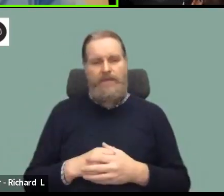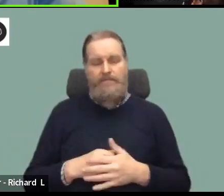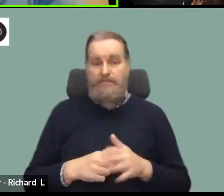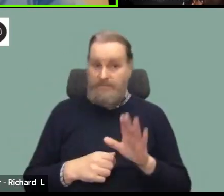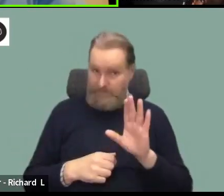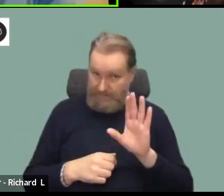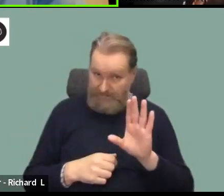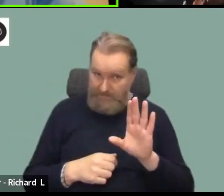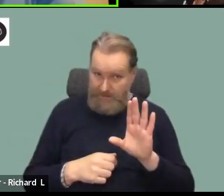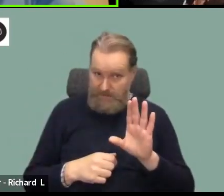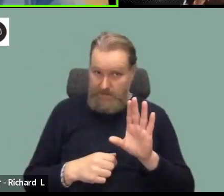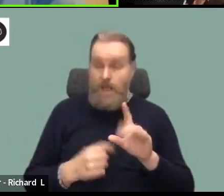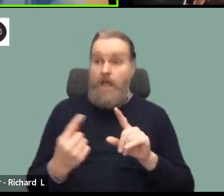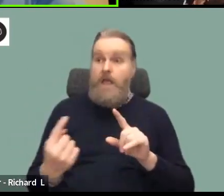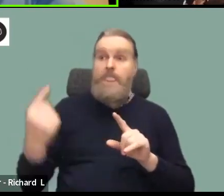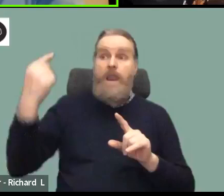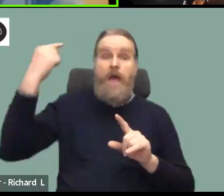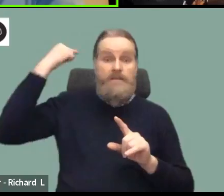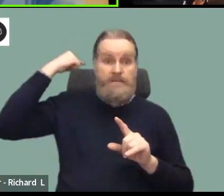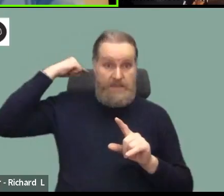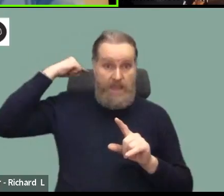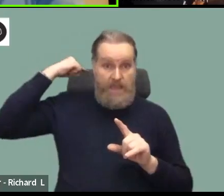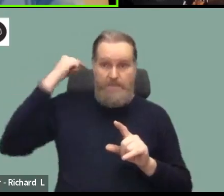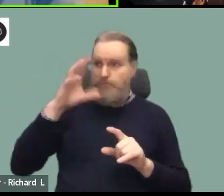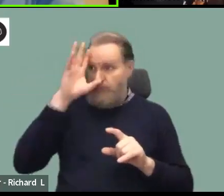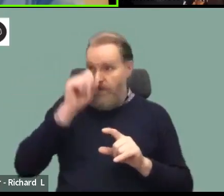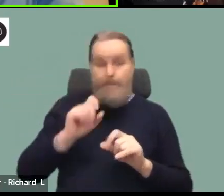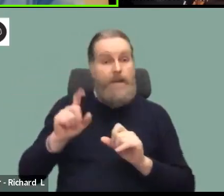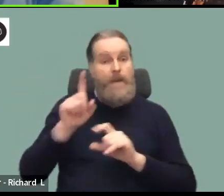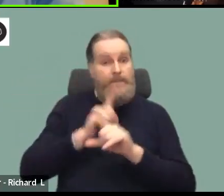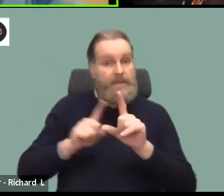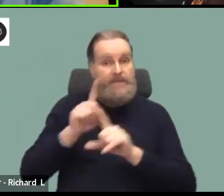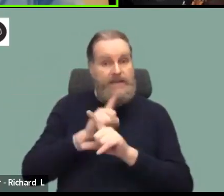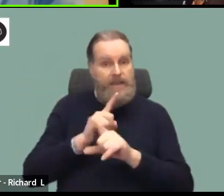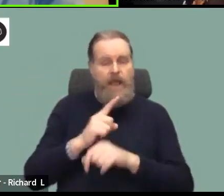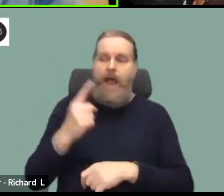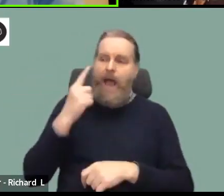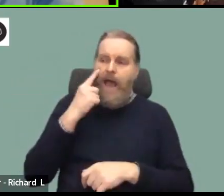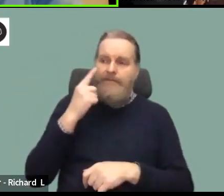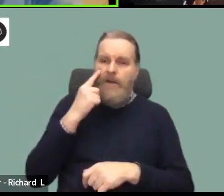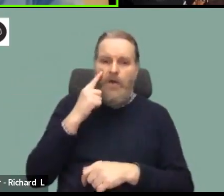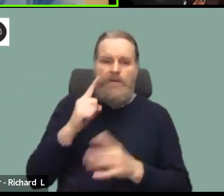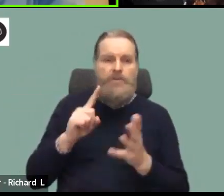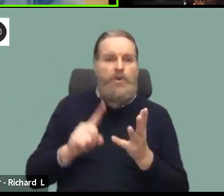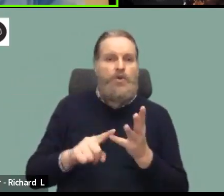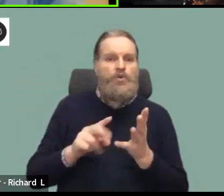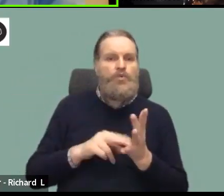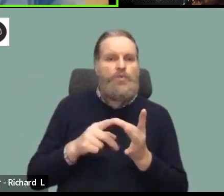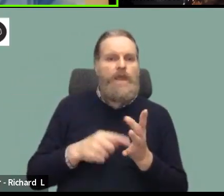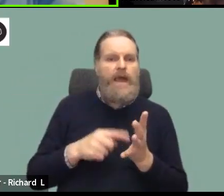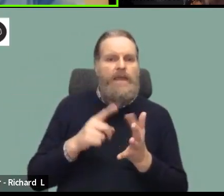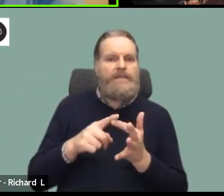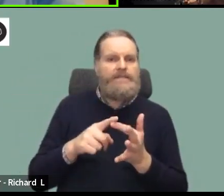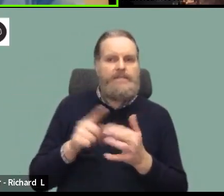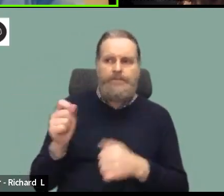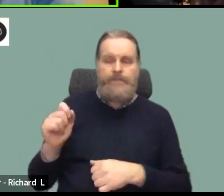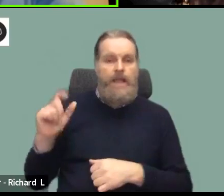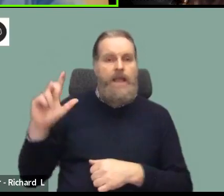is daft. I just want to just say. ay to ourselves that since we to ourselves that since we last met. Larry Let's look at unite the Let's look at unite the Union in the liverpool docs, that the